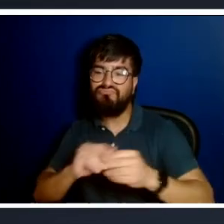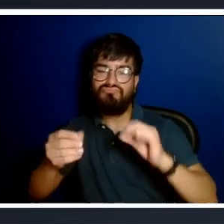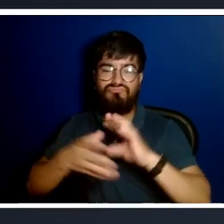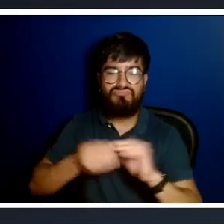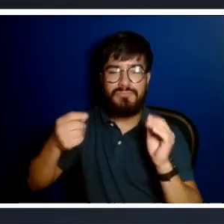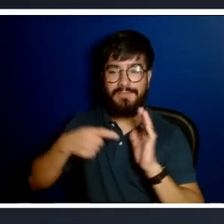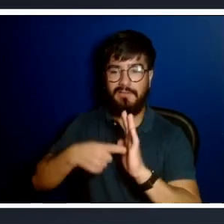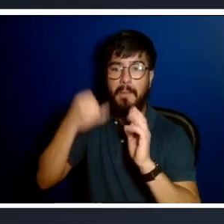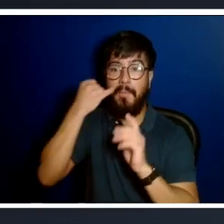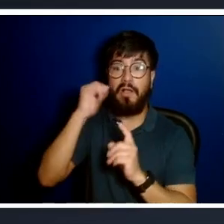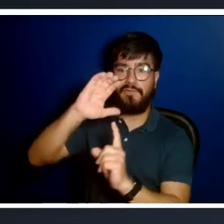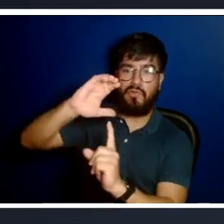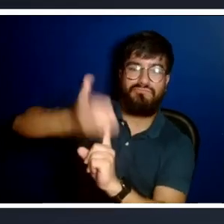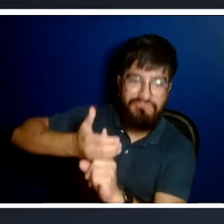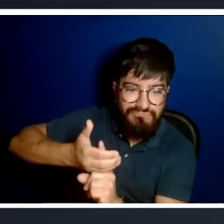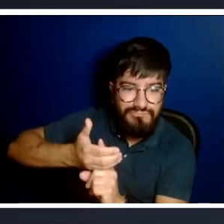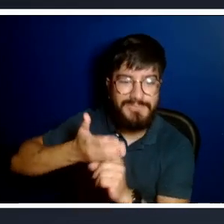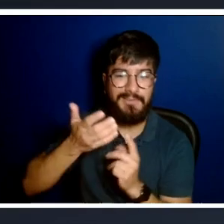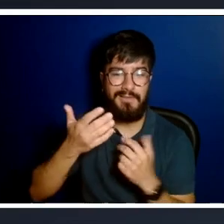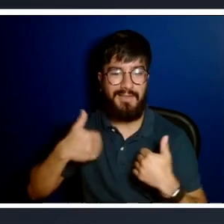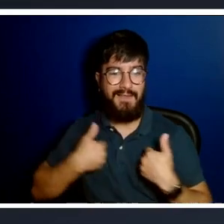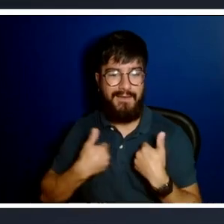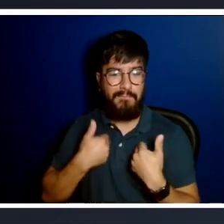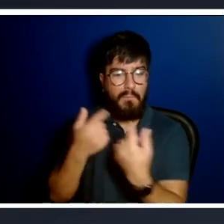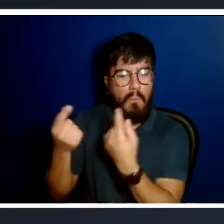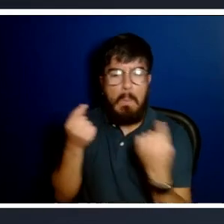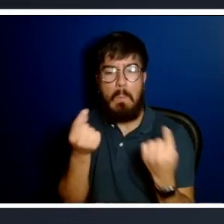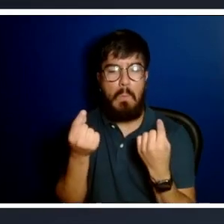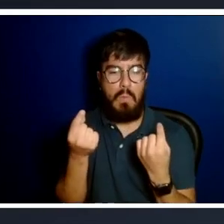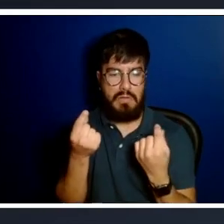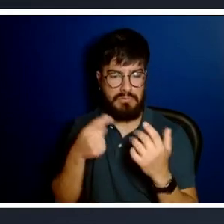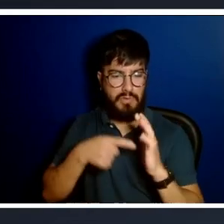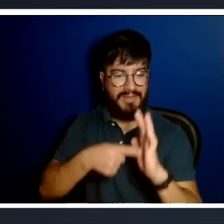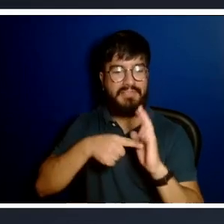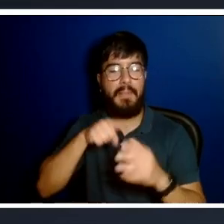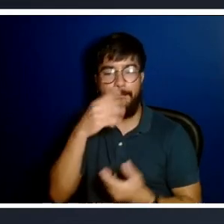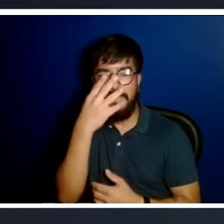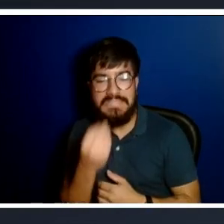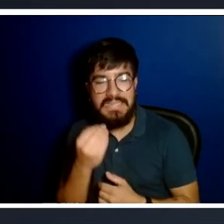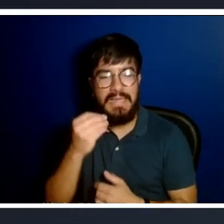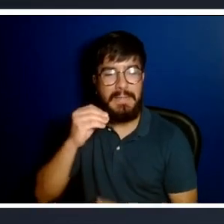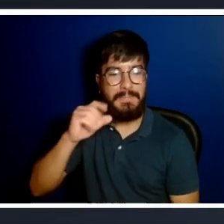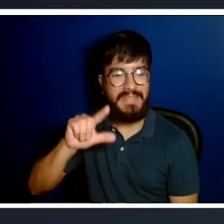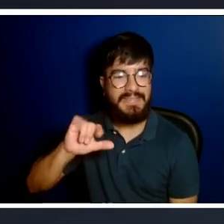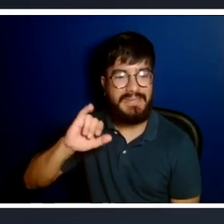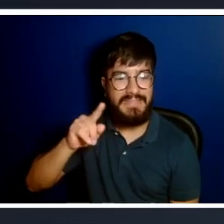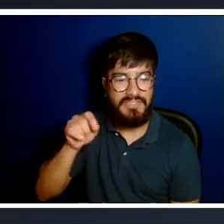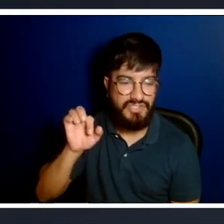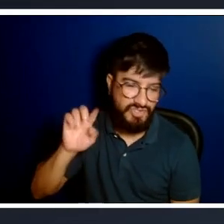the sleepy lizard or the shingle back skink. But how did it survive? How did it use its adaptations